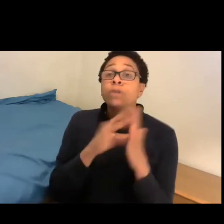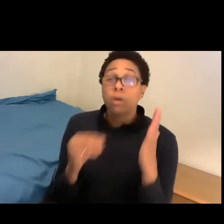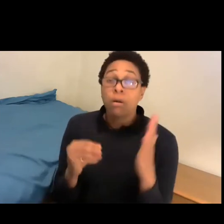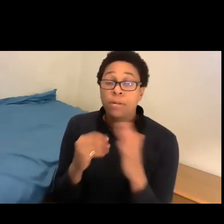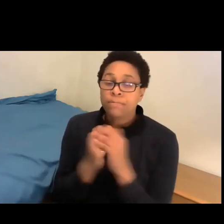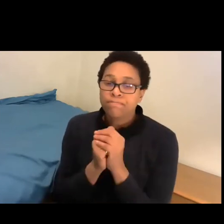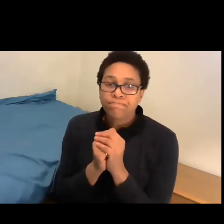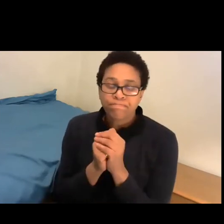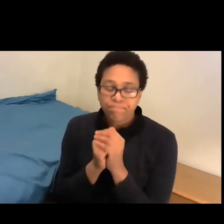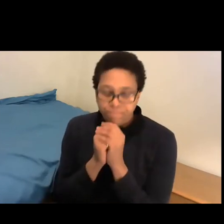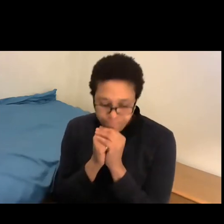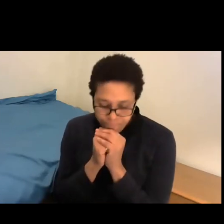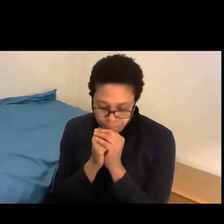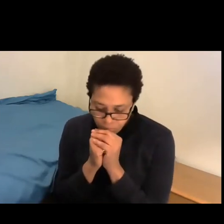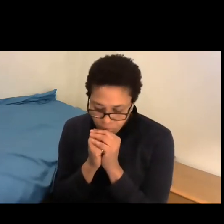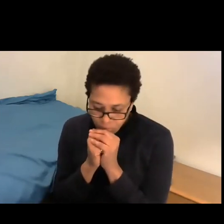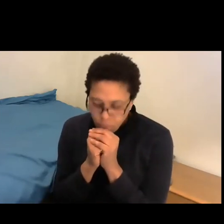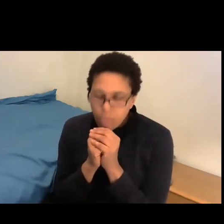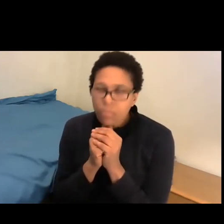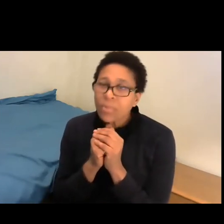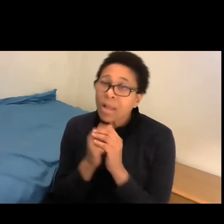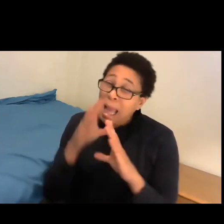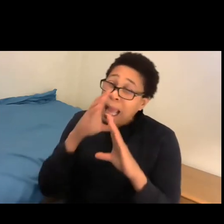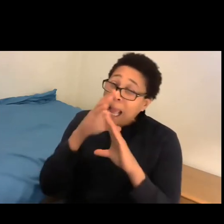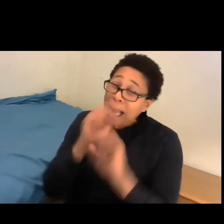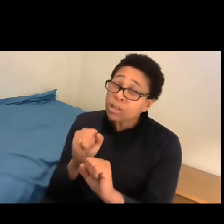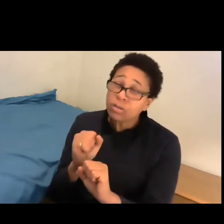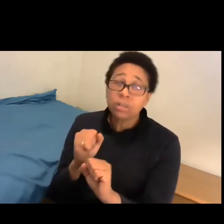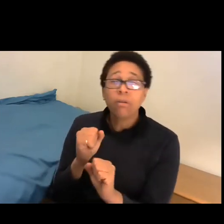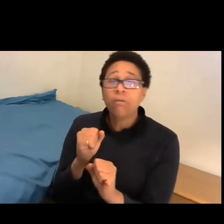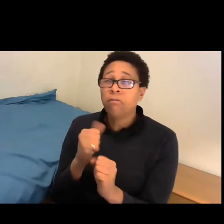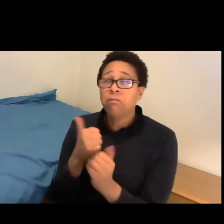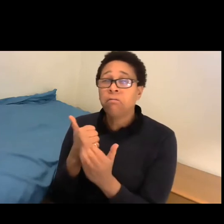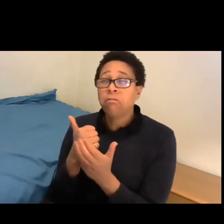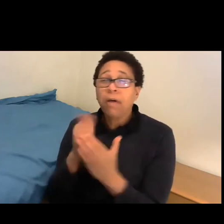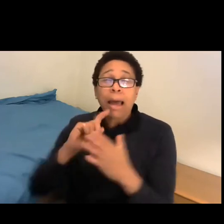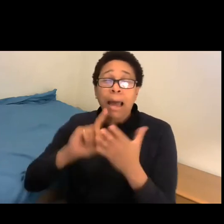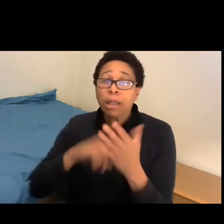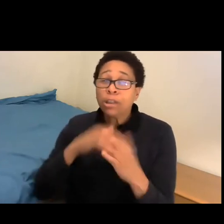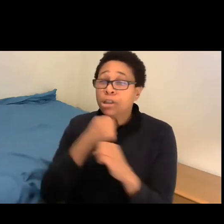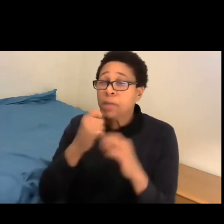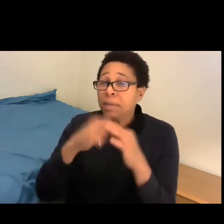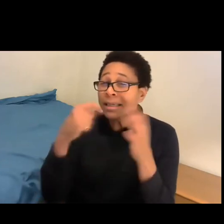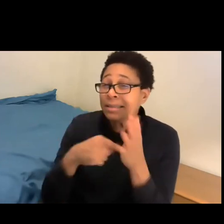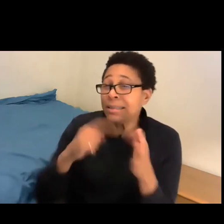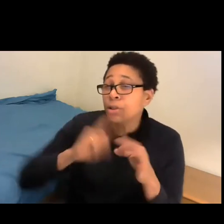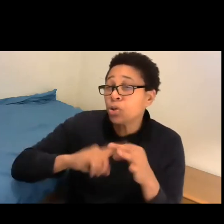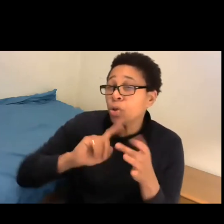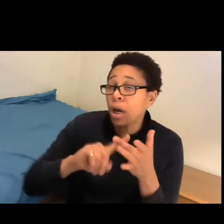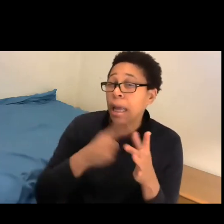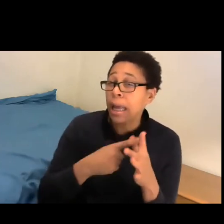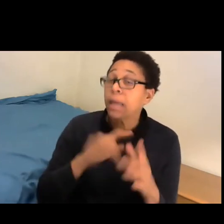with homophobia, transphobia, biphobia, and so on, there will be a clear perpetrator, and there will be a clear victim